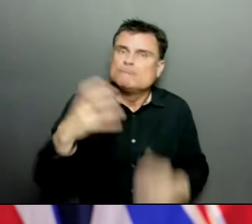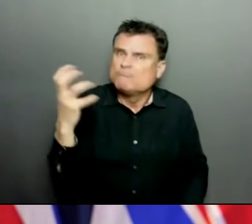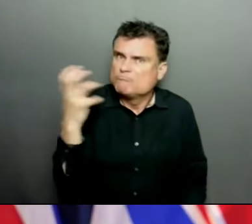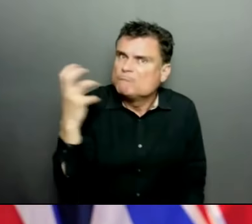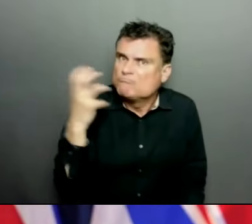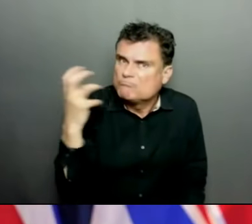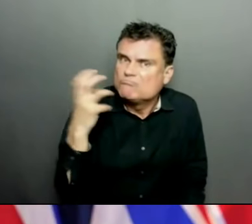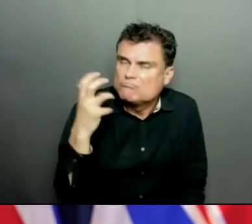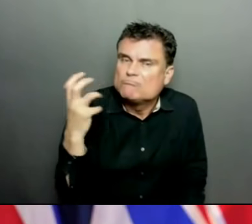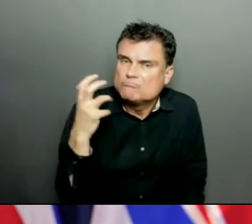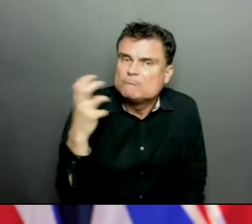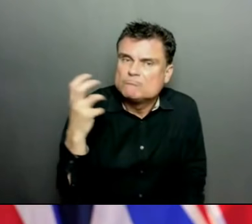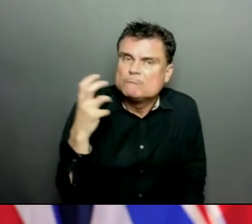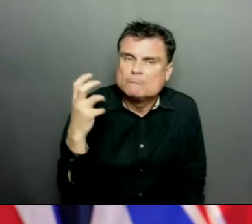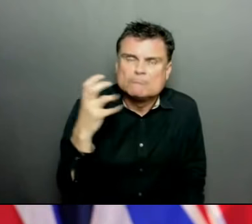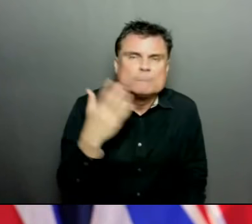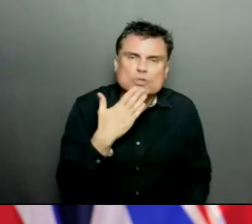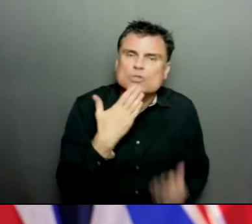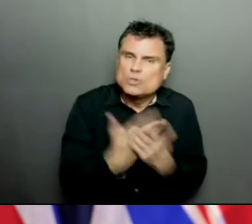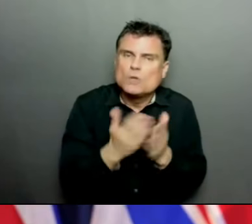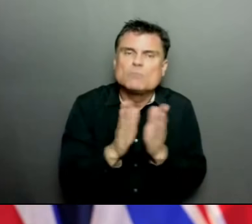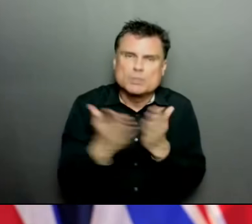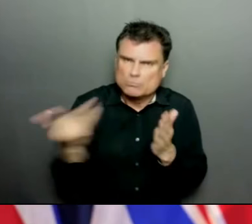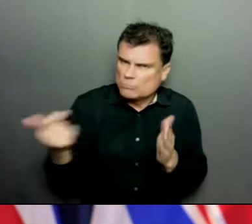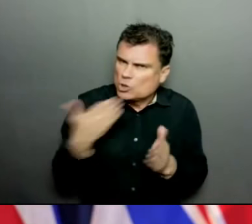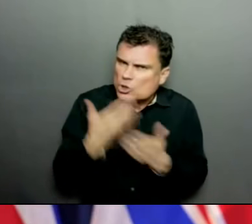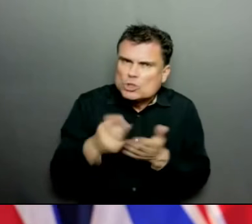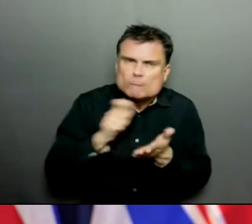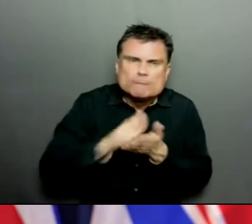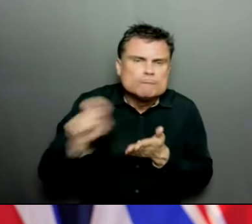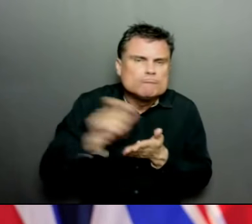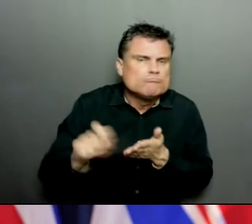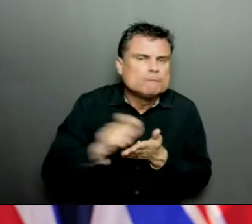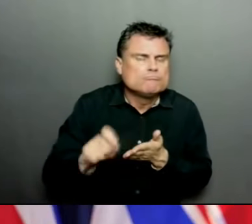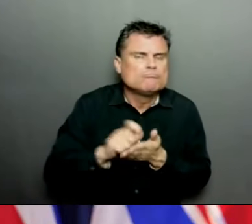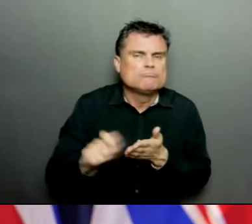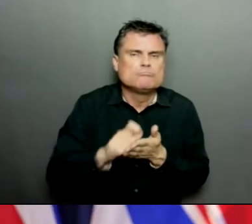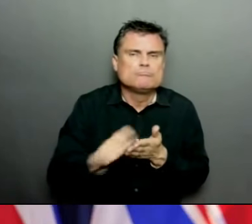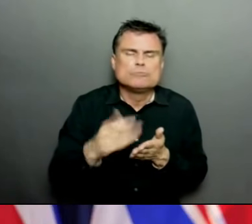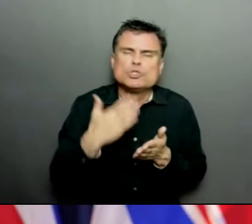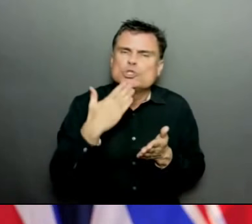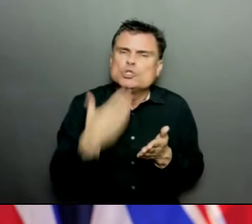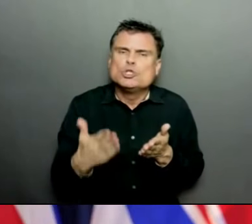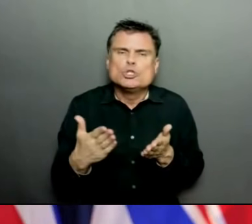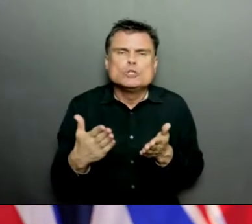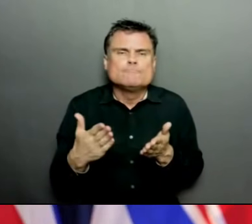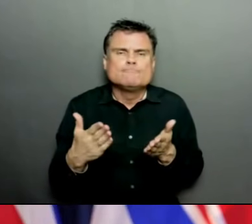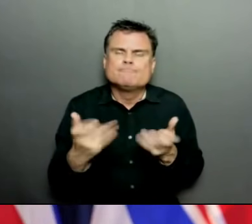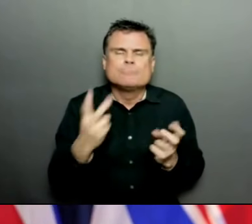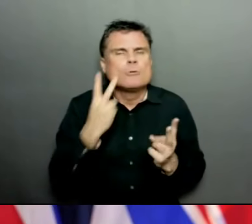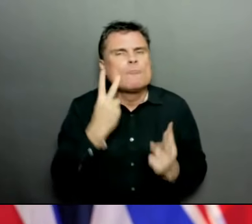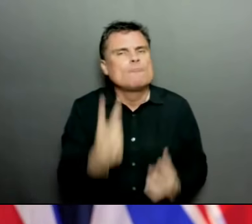weren't dealing with in the same way then doing in part that we are now, and so, she is an